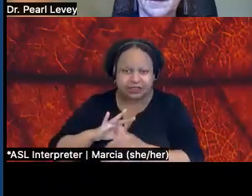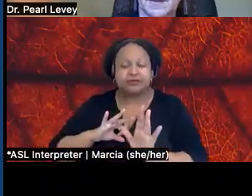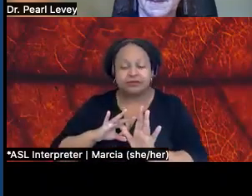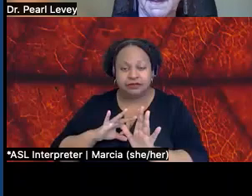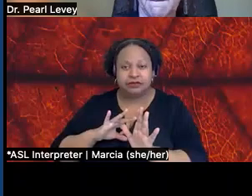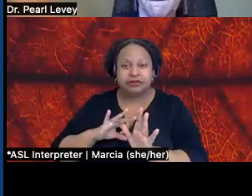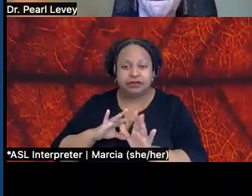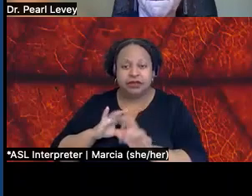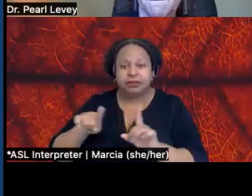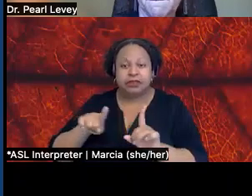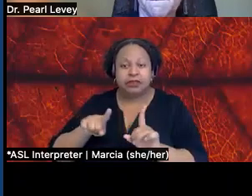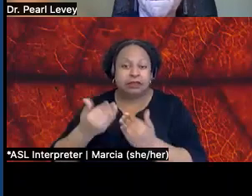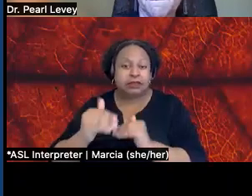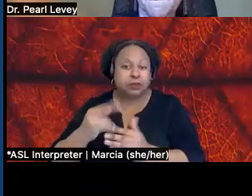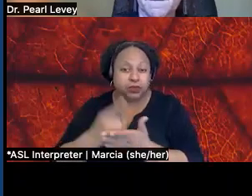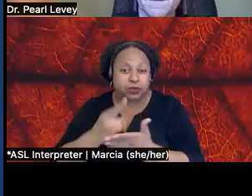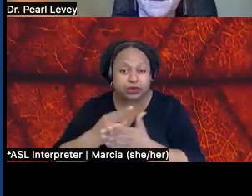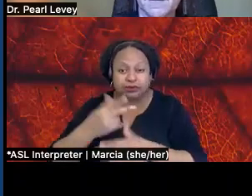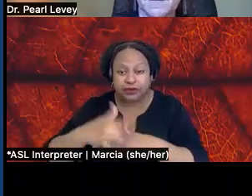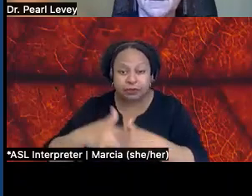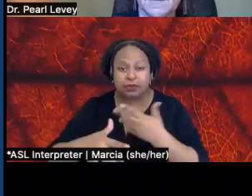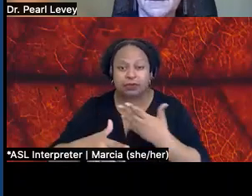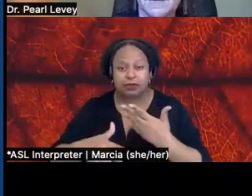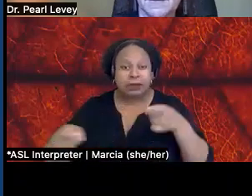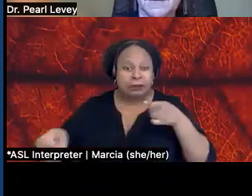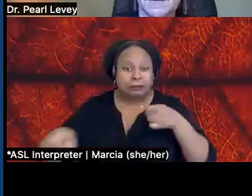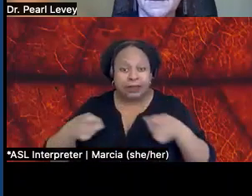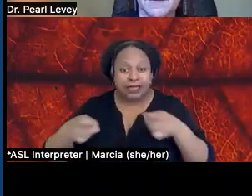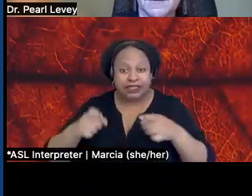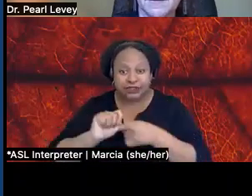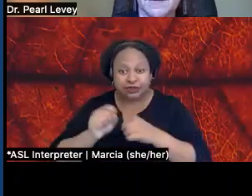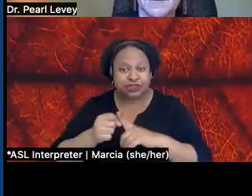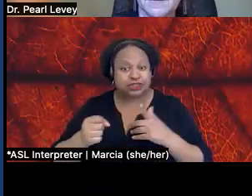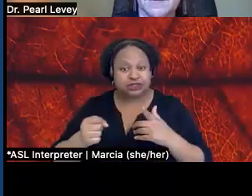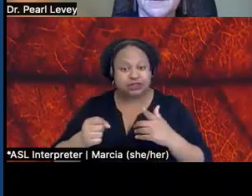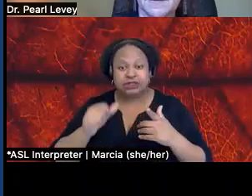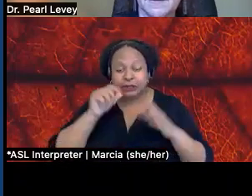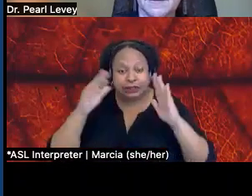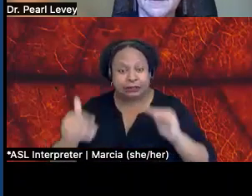are not available managing a situation and you know when it's unexpected in the first scene.